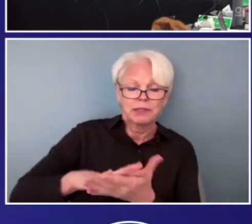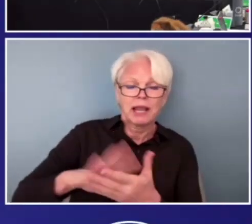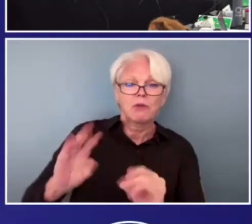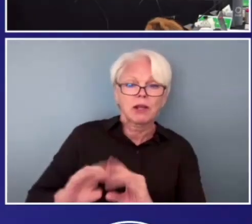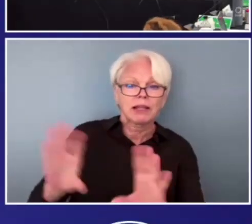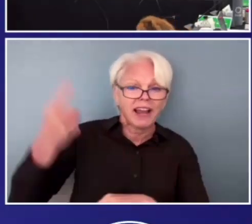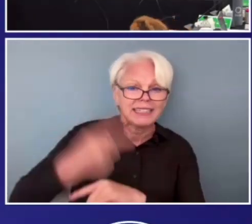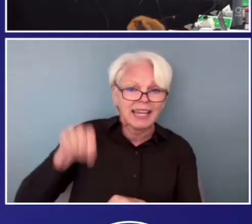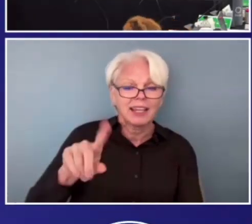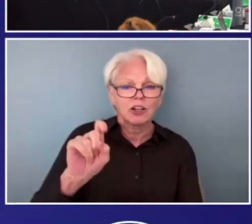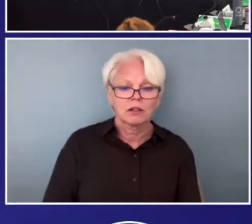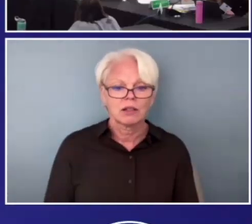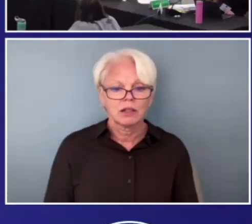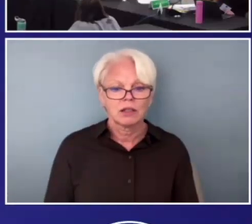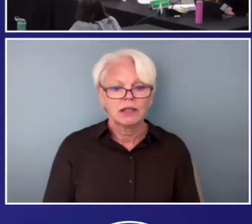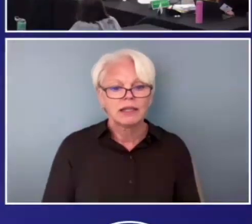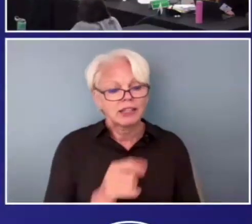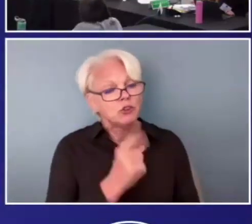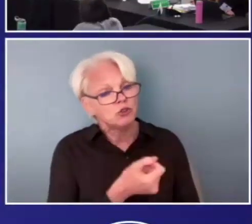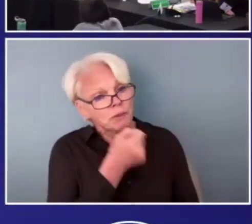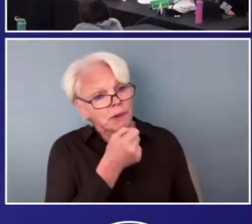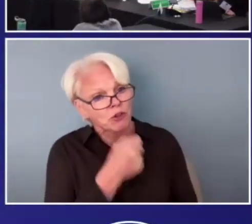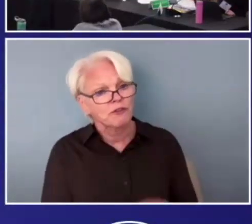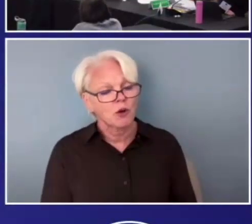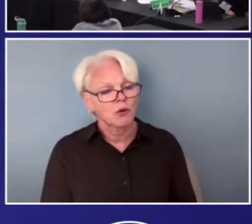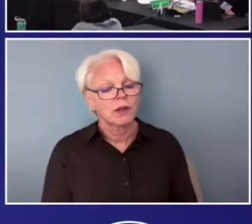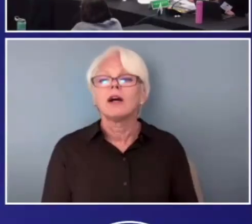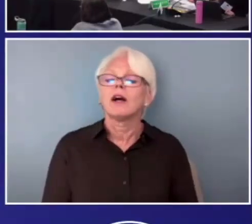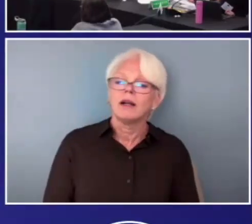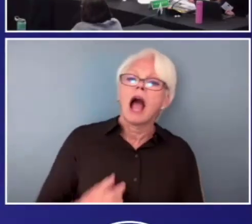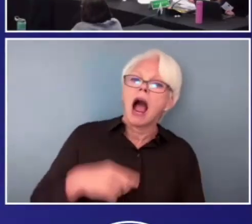Tamar, could you use your microphone? Thank you. I'm just looking at the new draft,